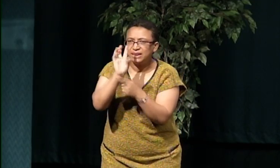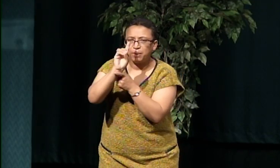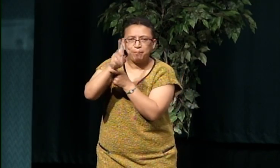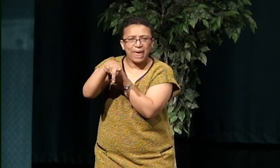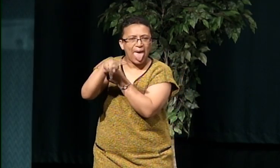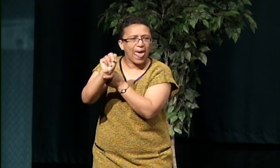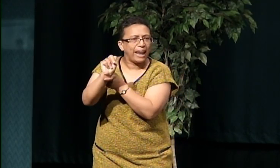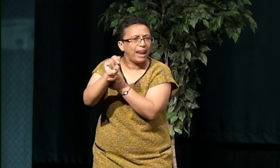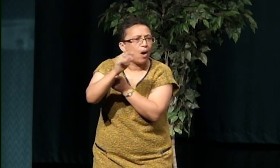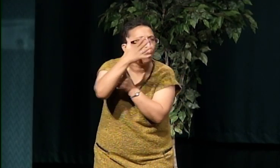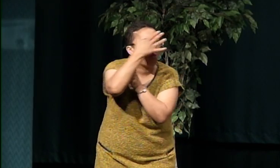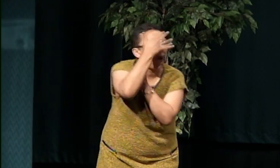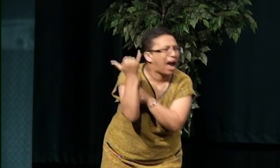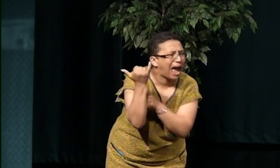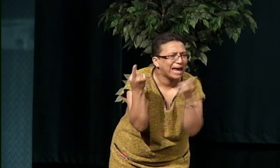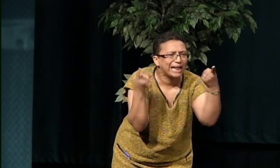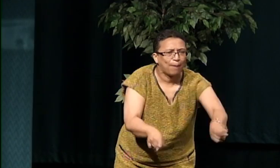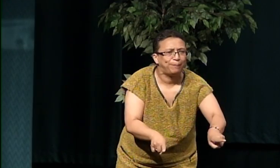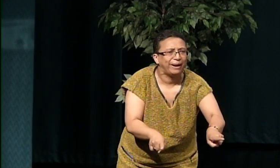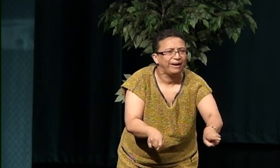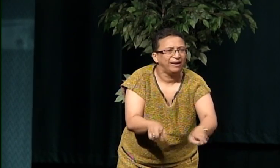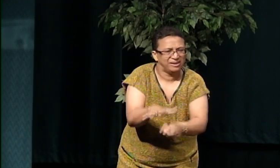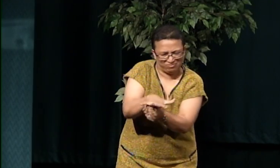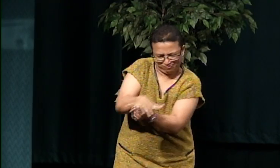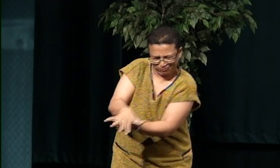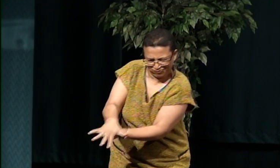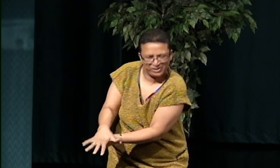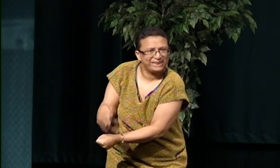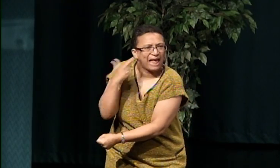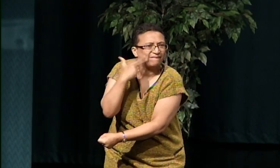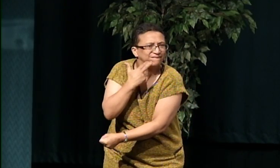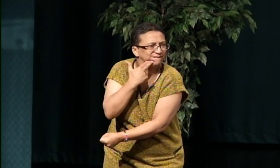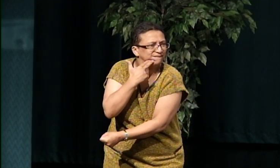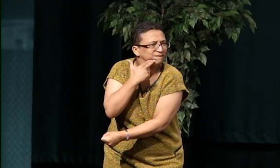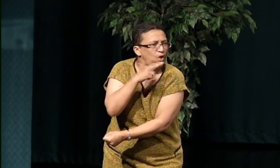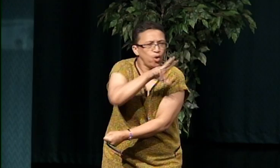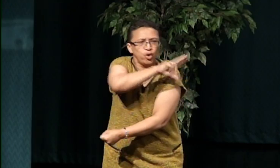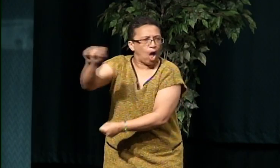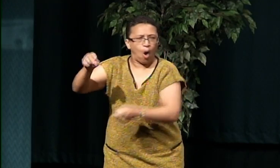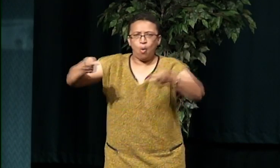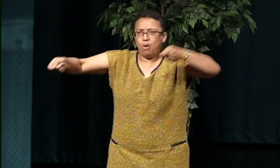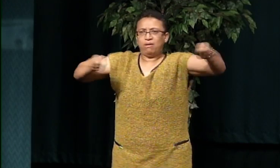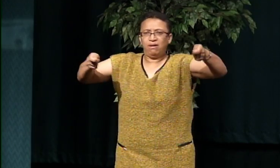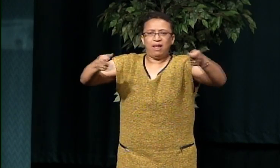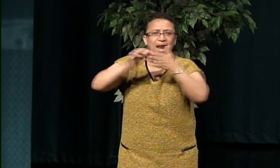We have to ask ourselves why do these happen? And for D.P.N., we have to ask ourselves why it happened.